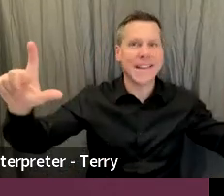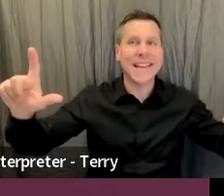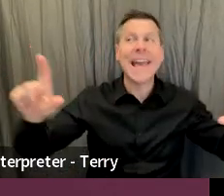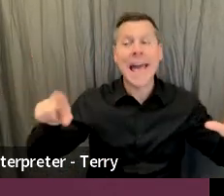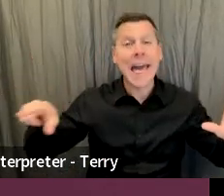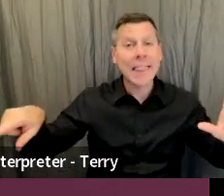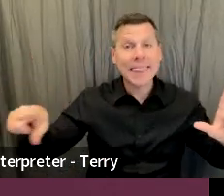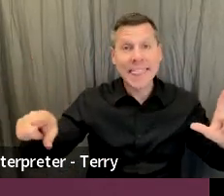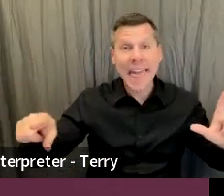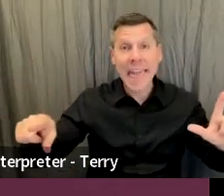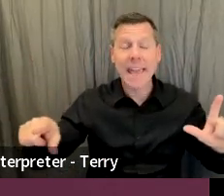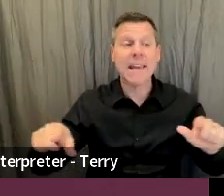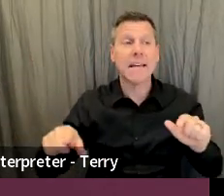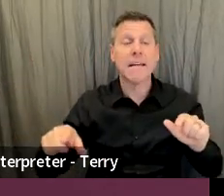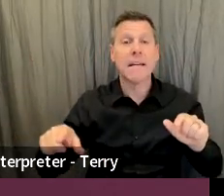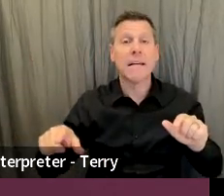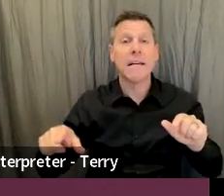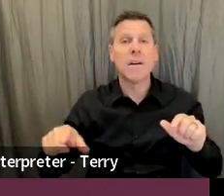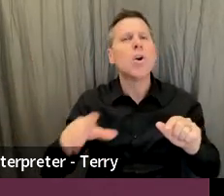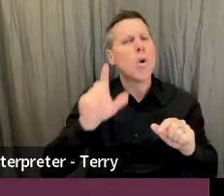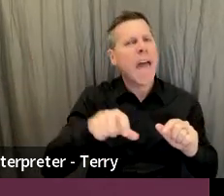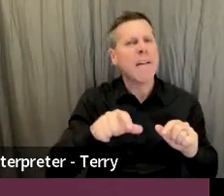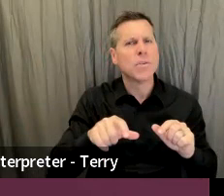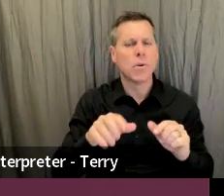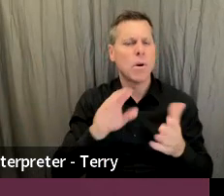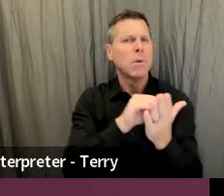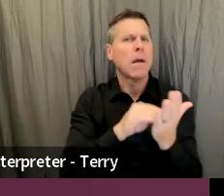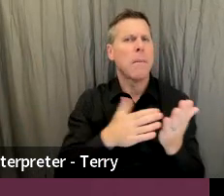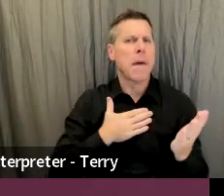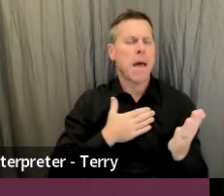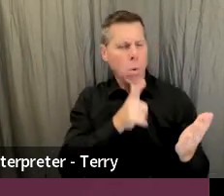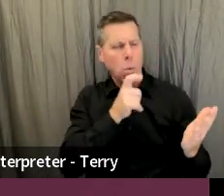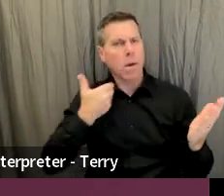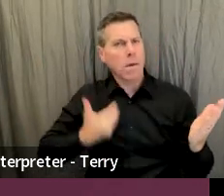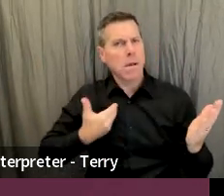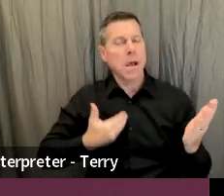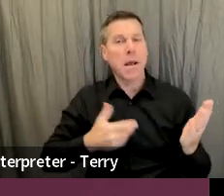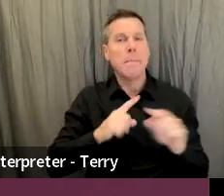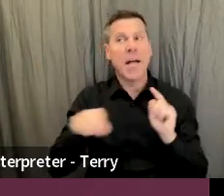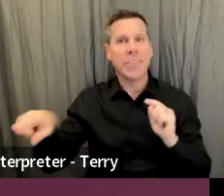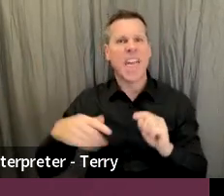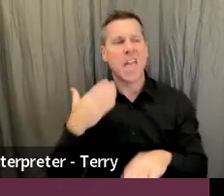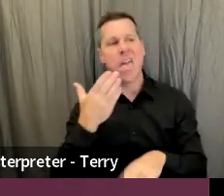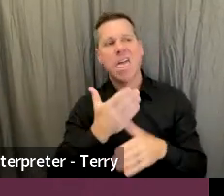They don't ever talk back to you or send you emails that you don't want or anything. And so I pulled a lot of the resources for the syllabus